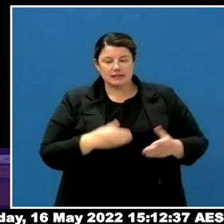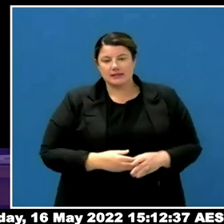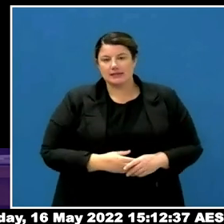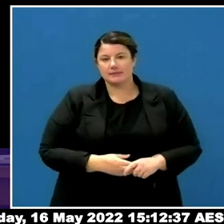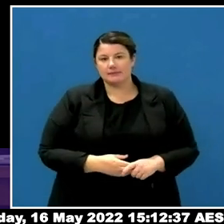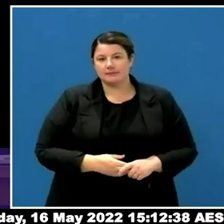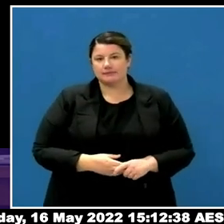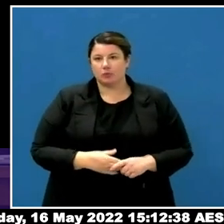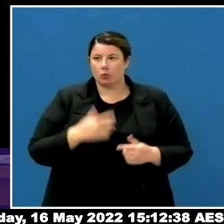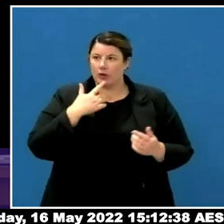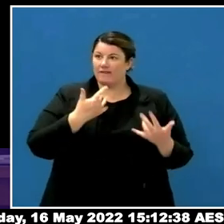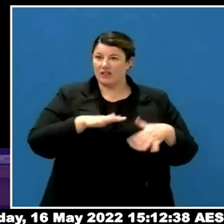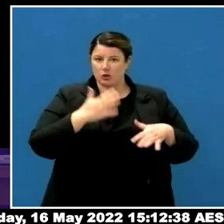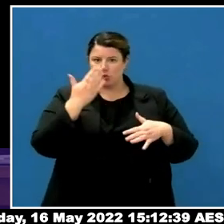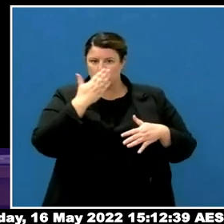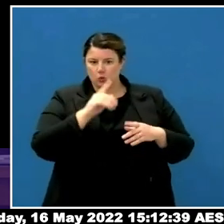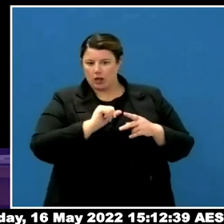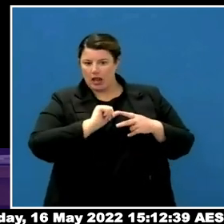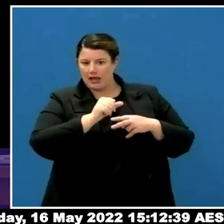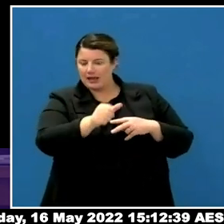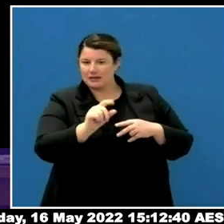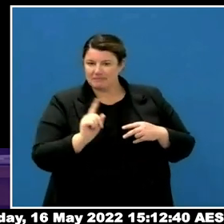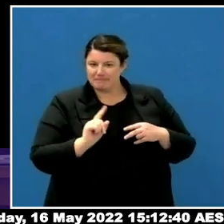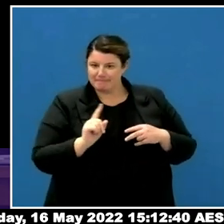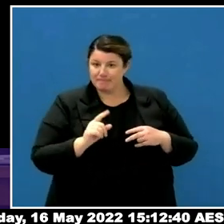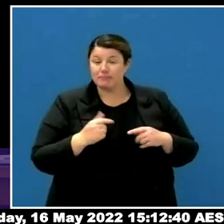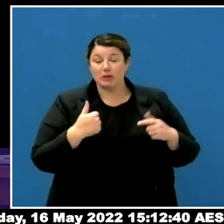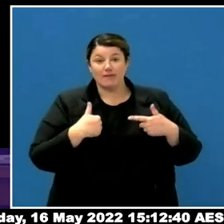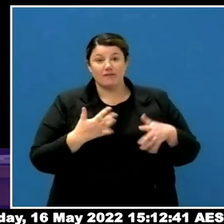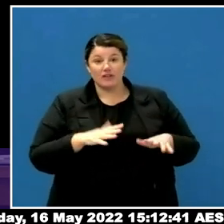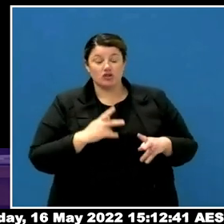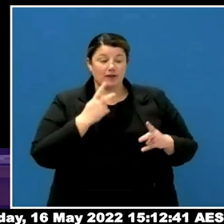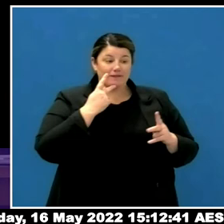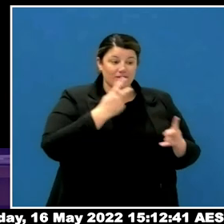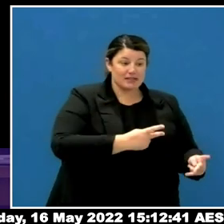I went on two bus tours. We went and visited Afford.